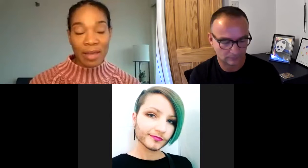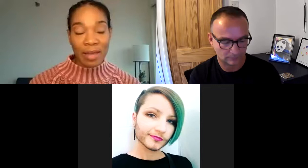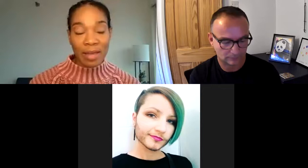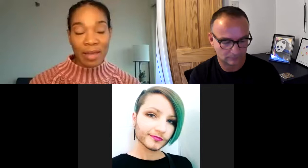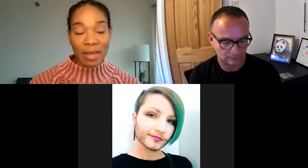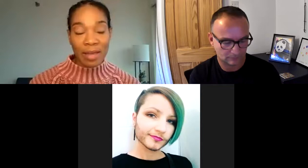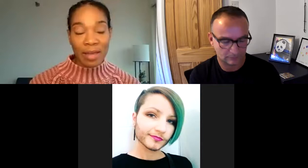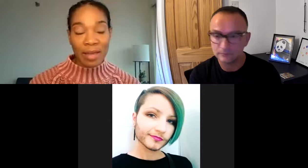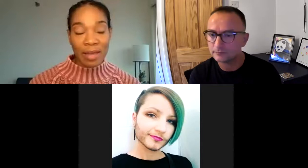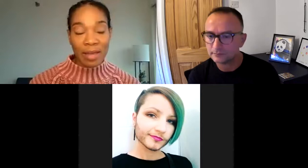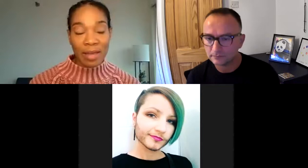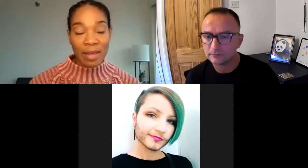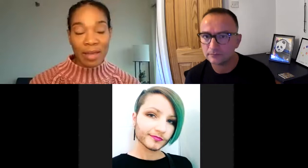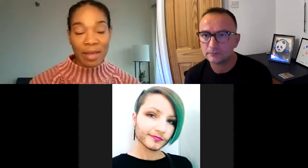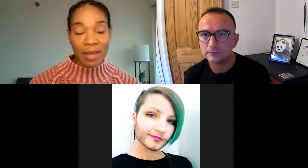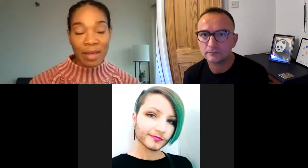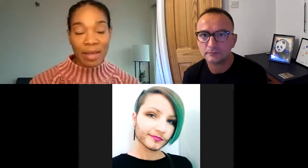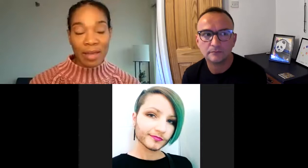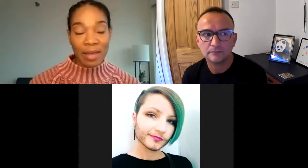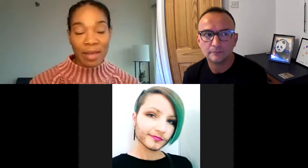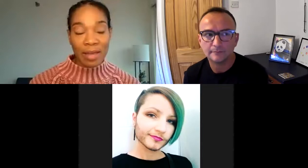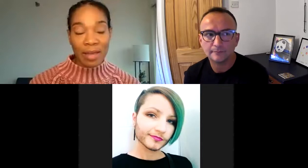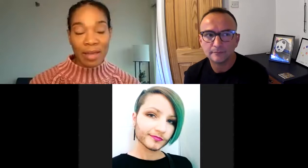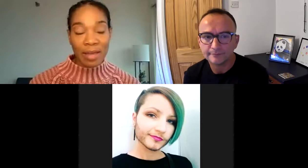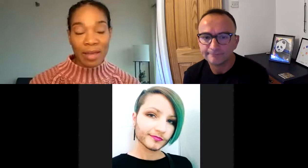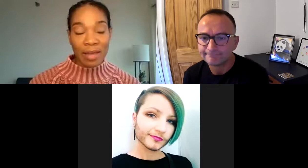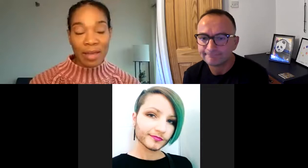because when I first started with my friends, my